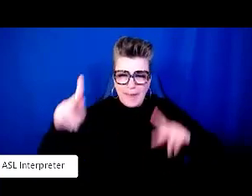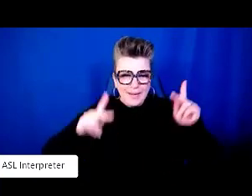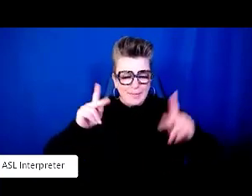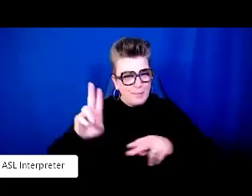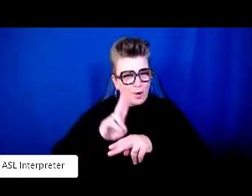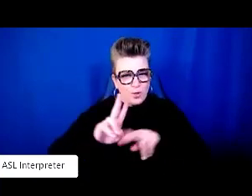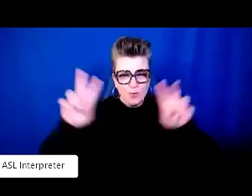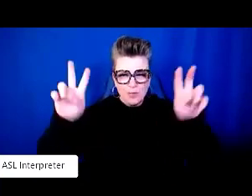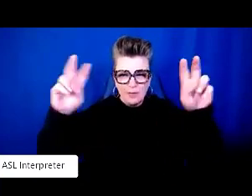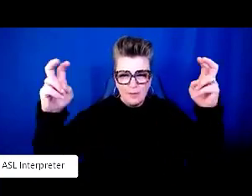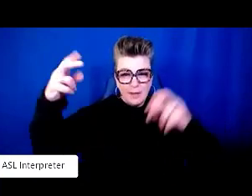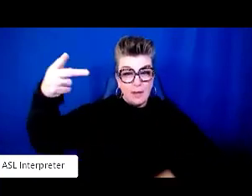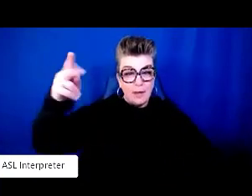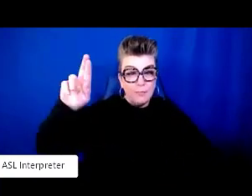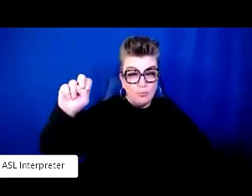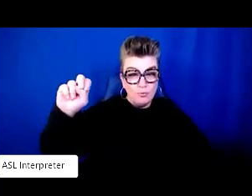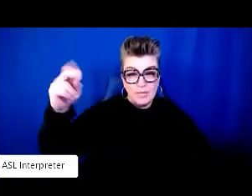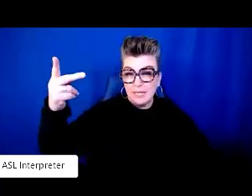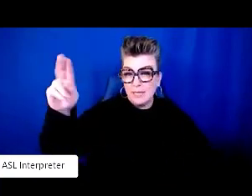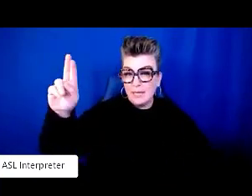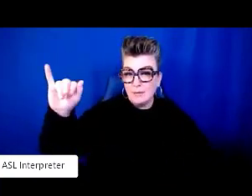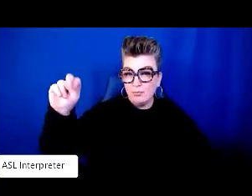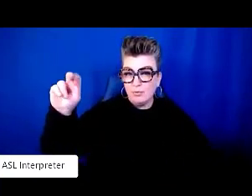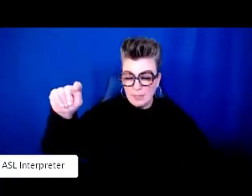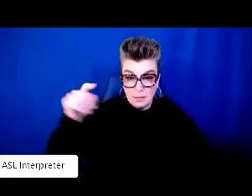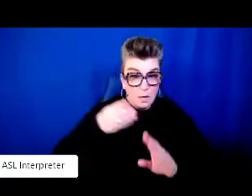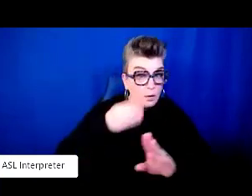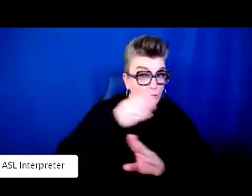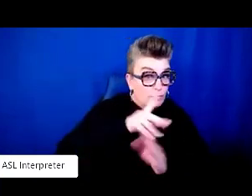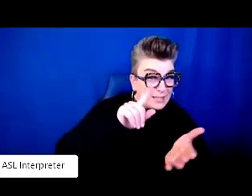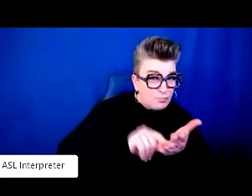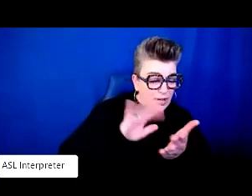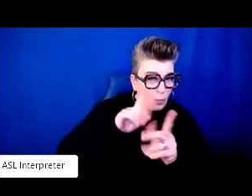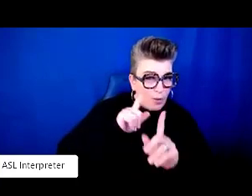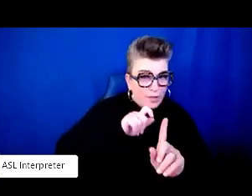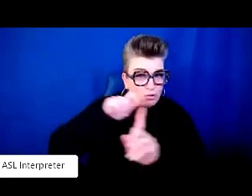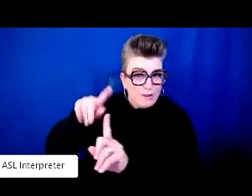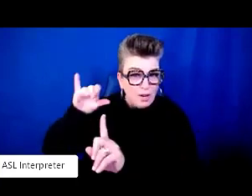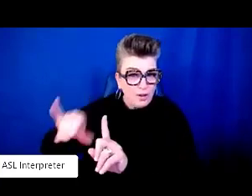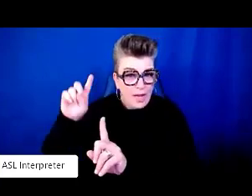on a pre-print server trigger this data sharing expectation like it would with a publication?